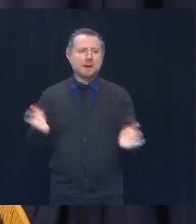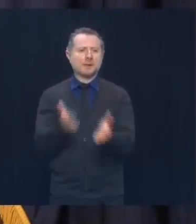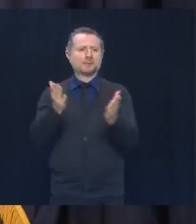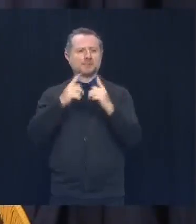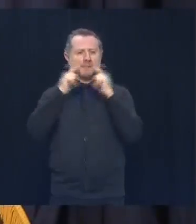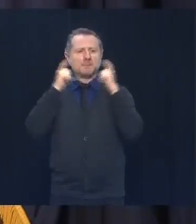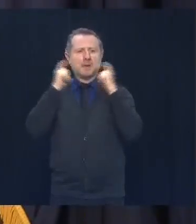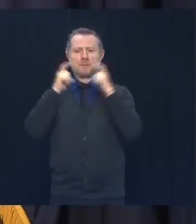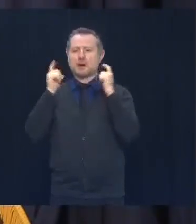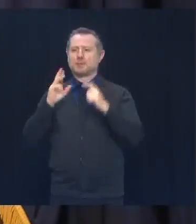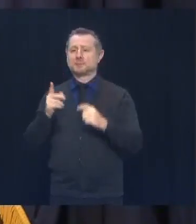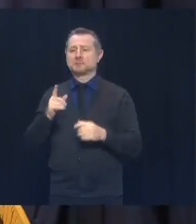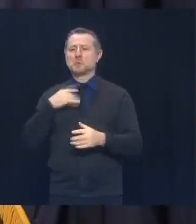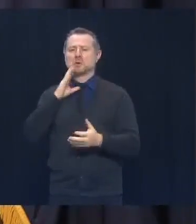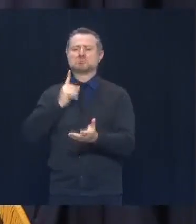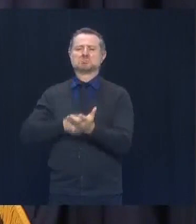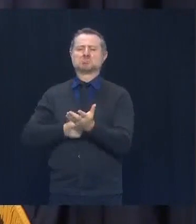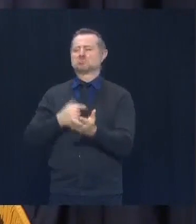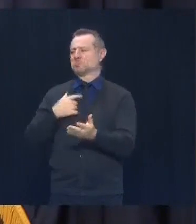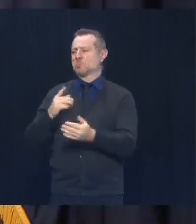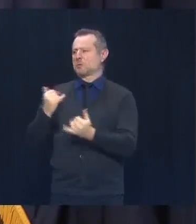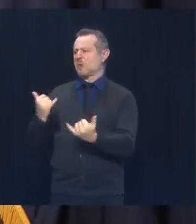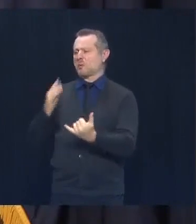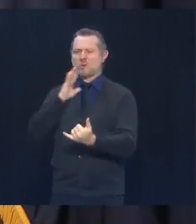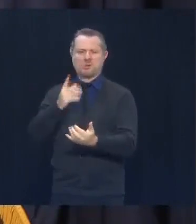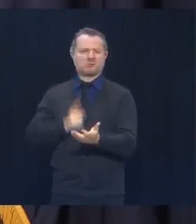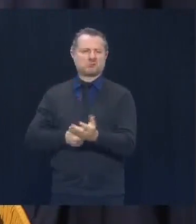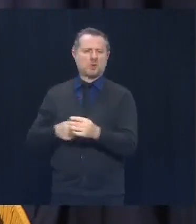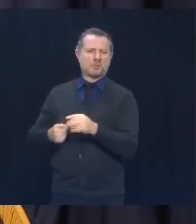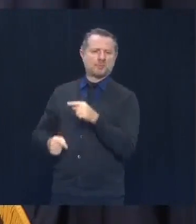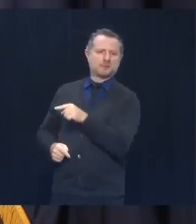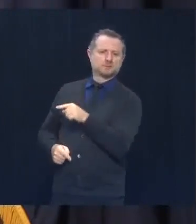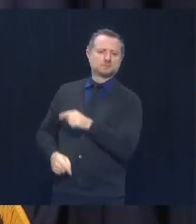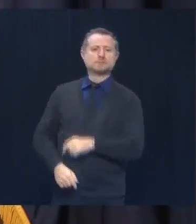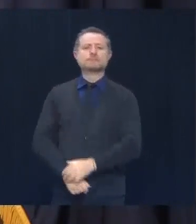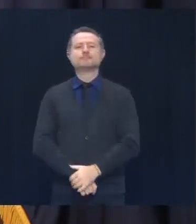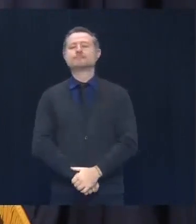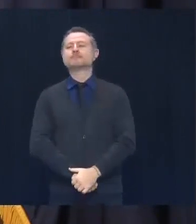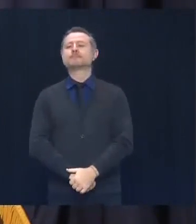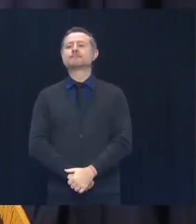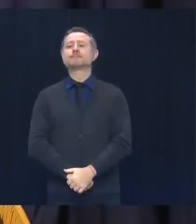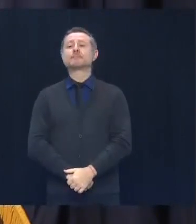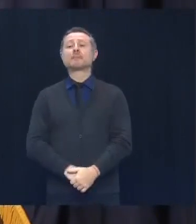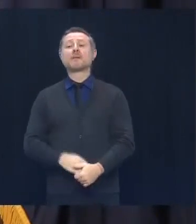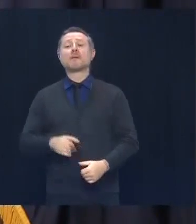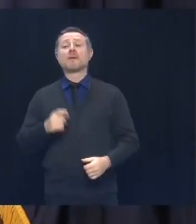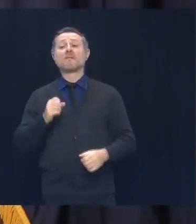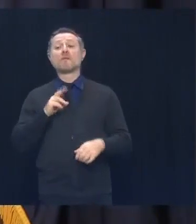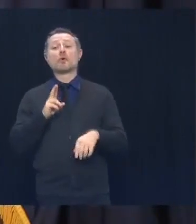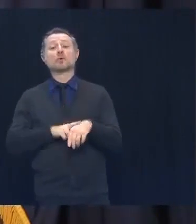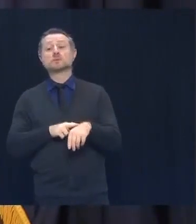MASK EFFORT. MASK-UP EFFORT, ANDl